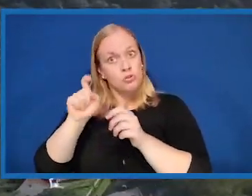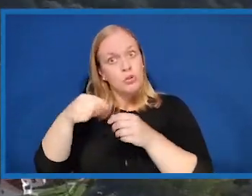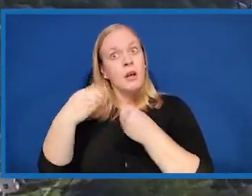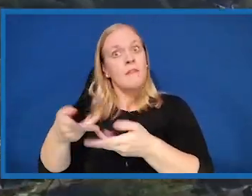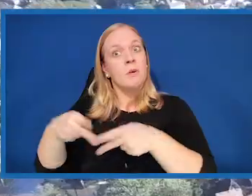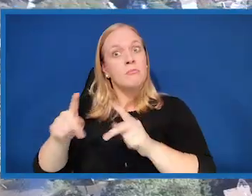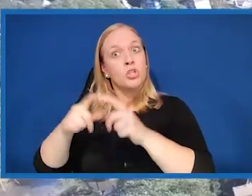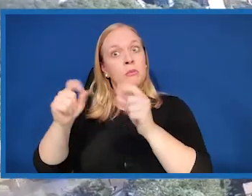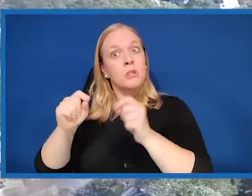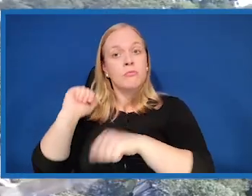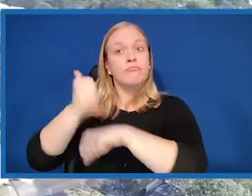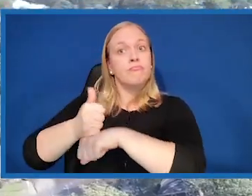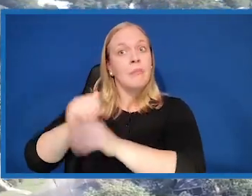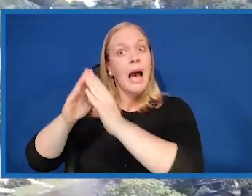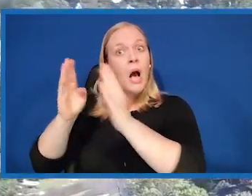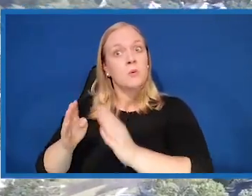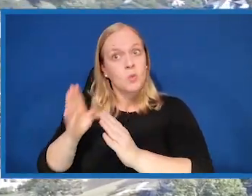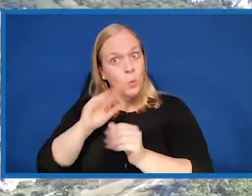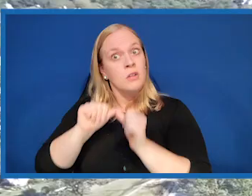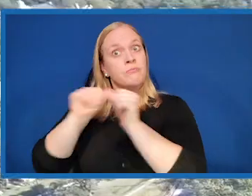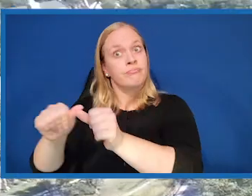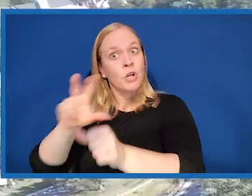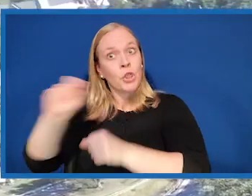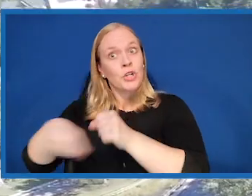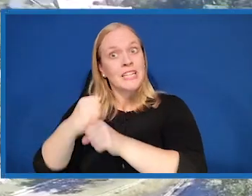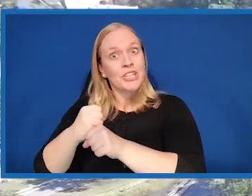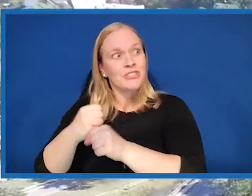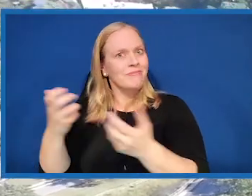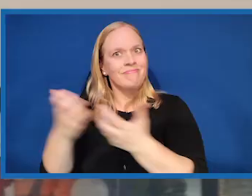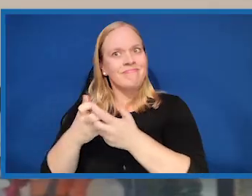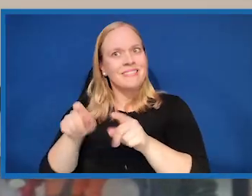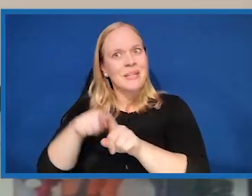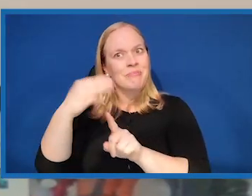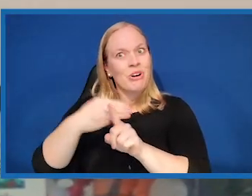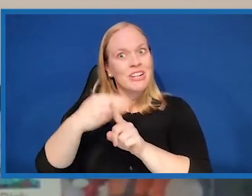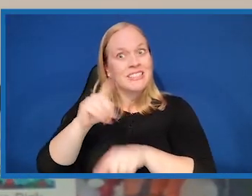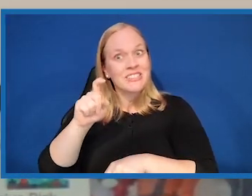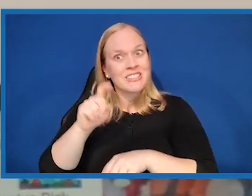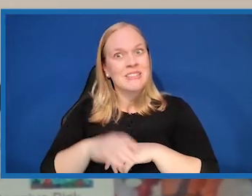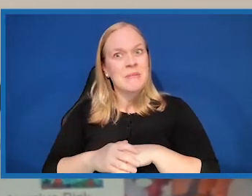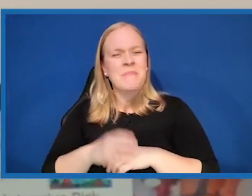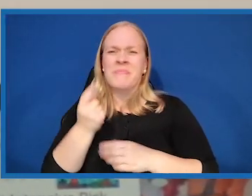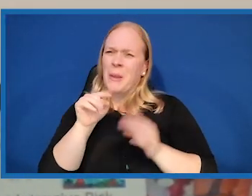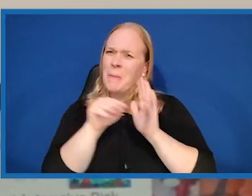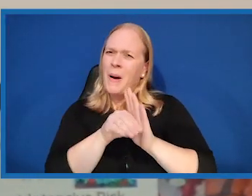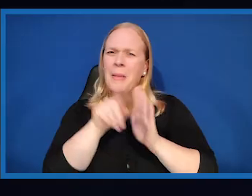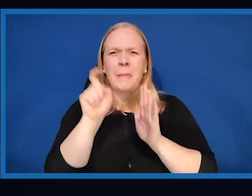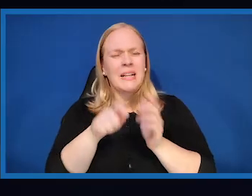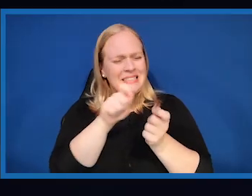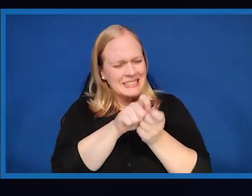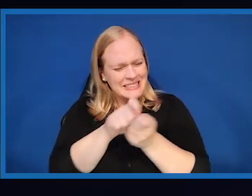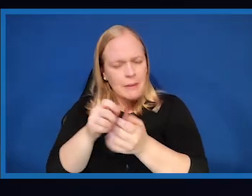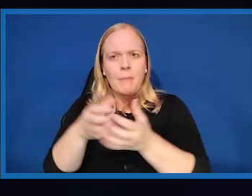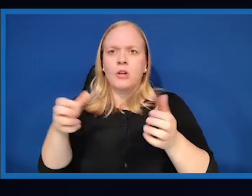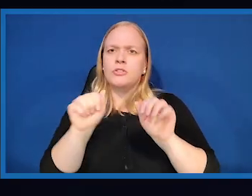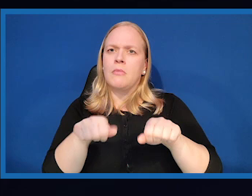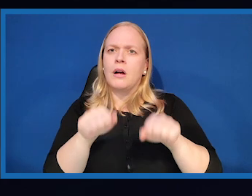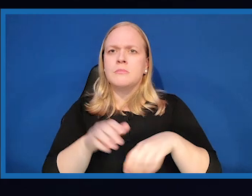OF A STANDARD MORTGAGE? OUR MODELS, AS A REPRESENTATION OF REALITY, HAVE TO BE AS ACCURATE AS POSSIBLE. THE ADDITIONAL INFORMATION FROM THE NASA SATELLITES,